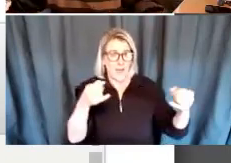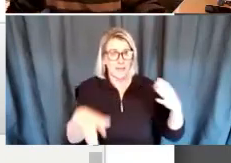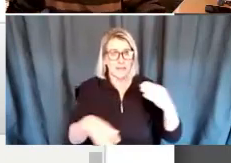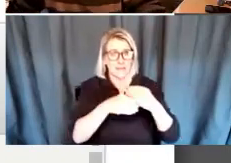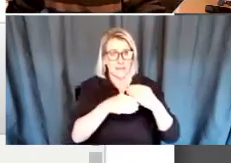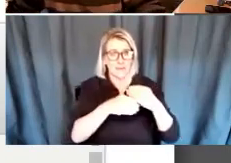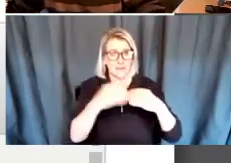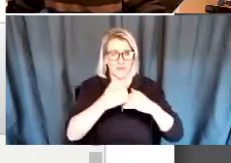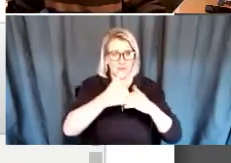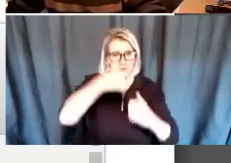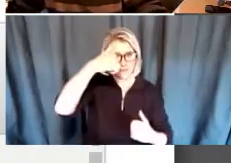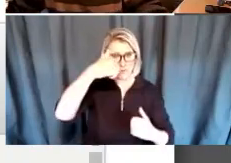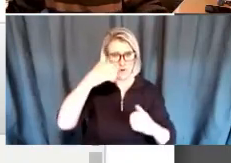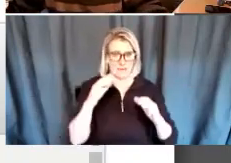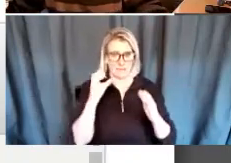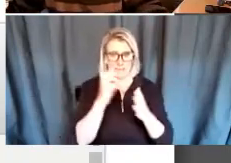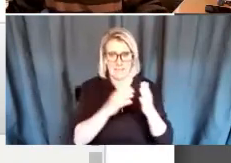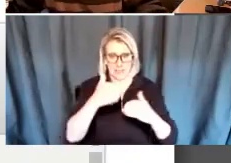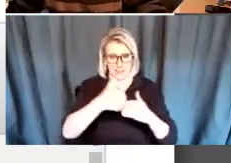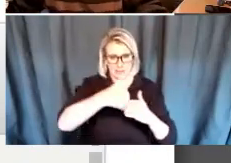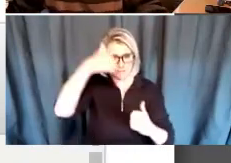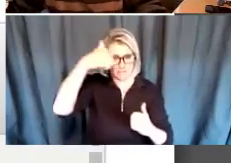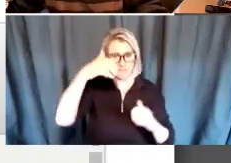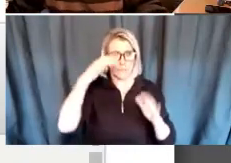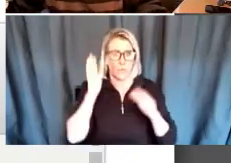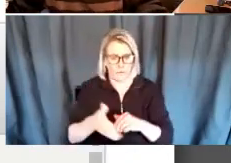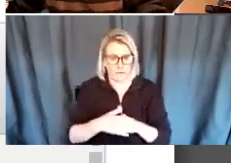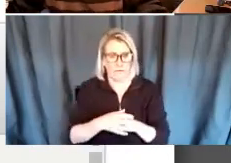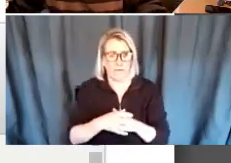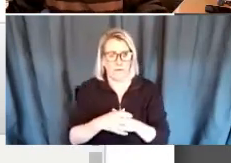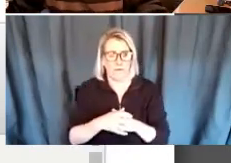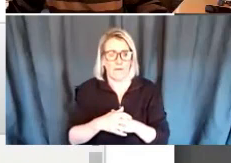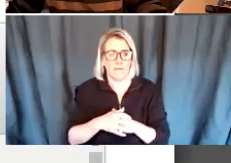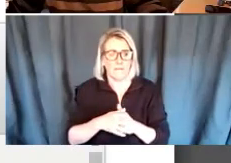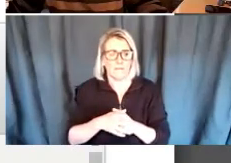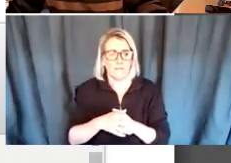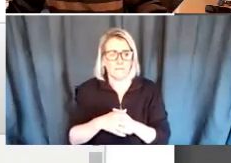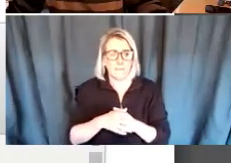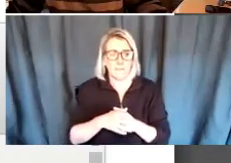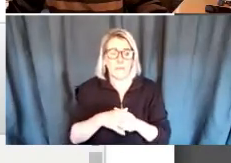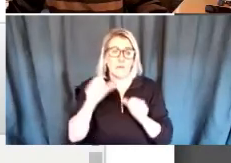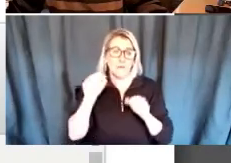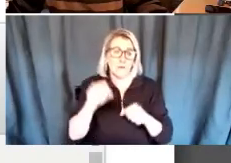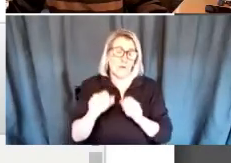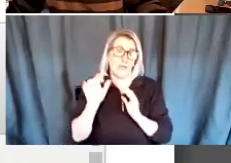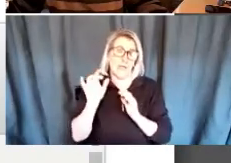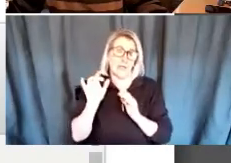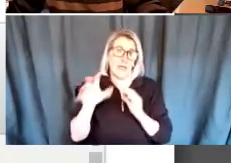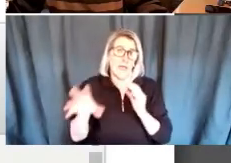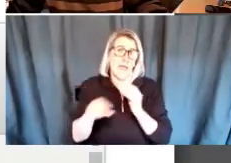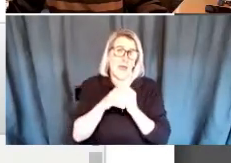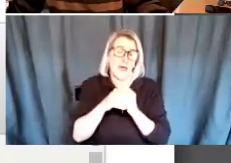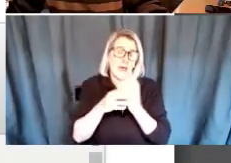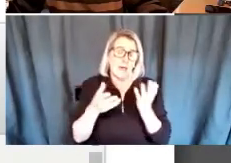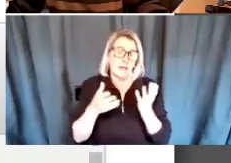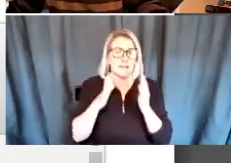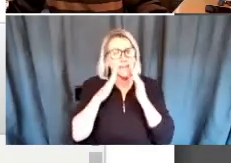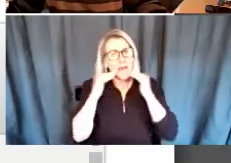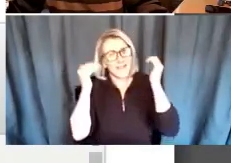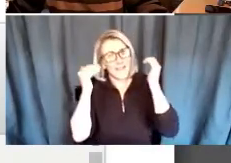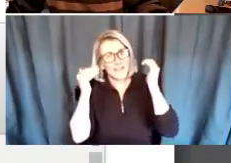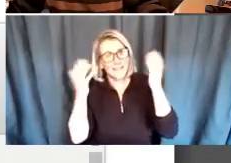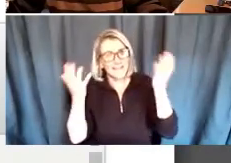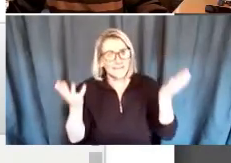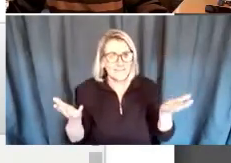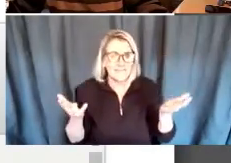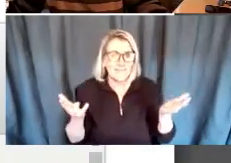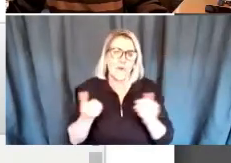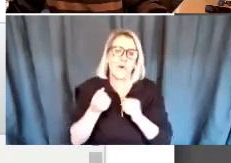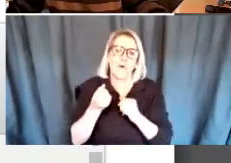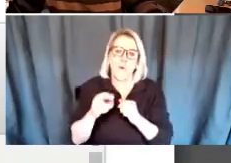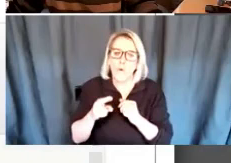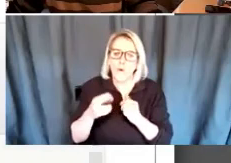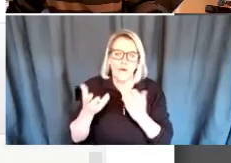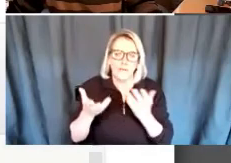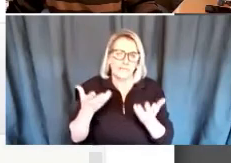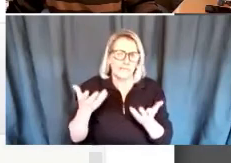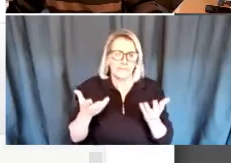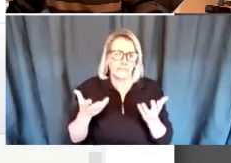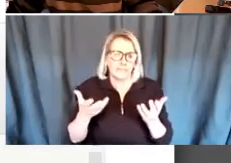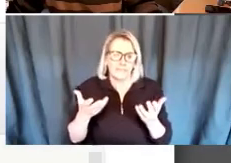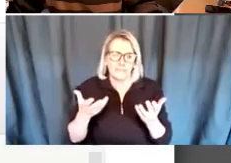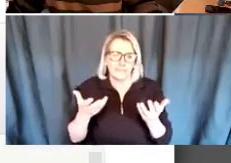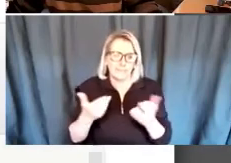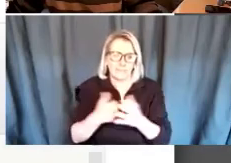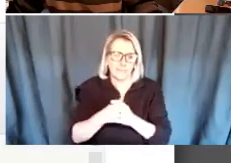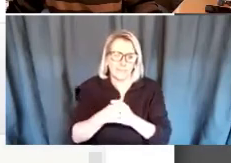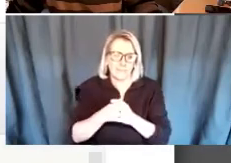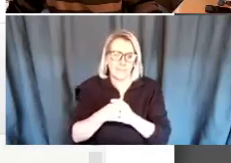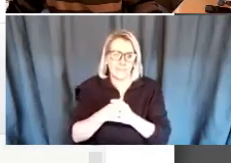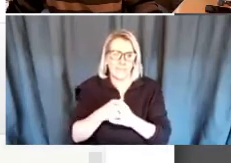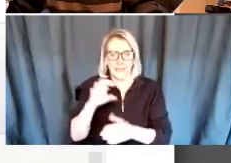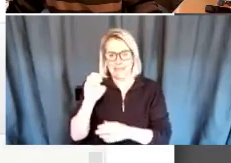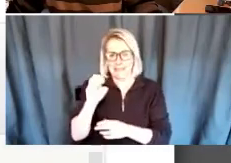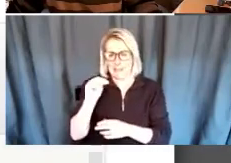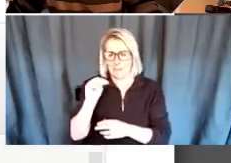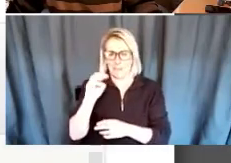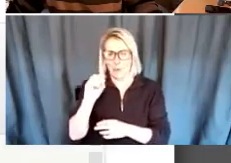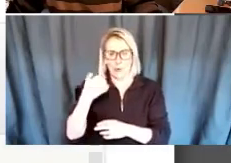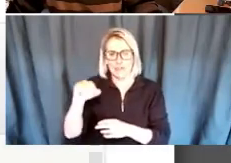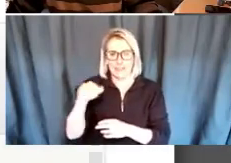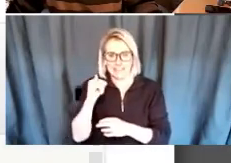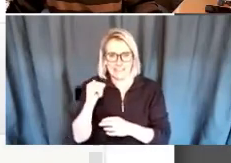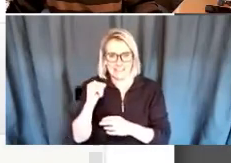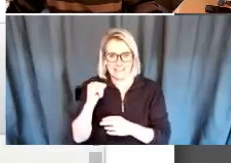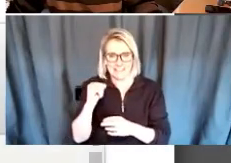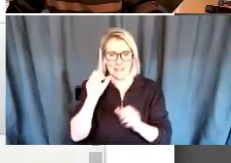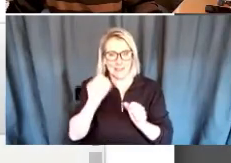in your page. You can add a smiley face, or an emoji, you can select any of those. The